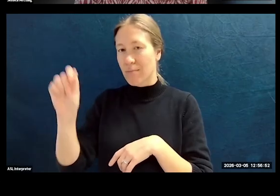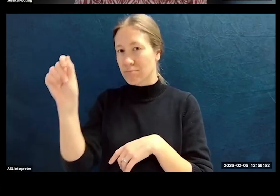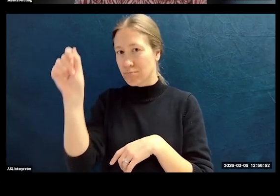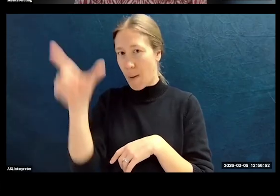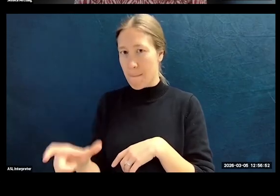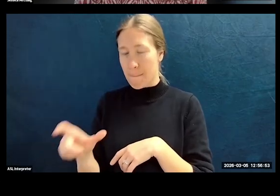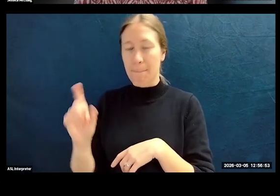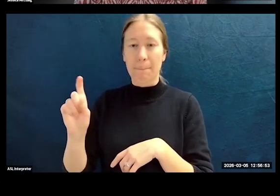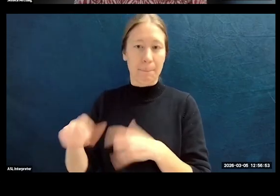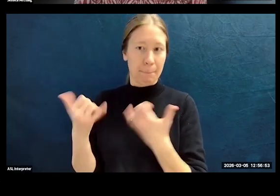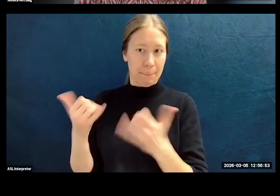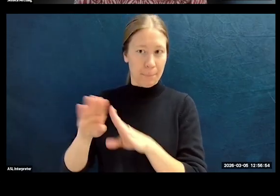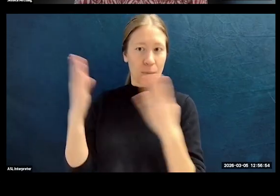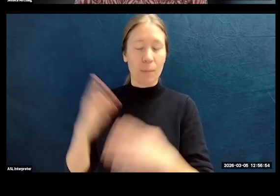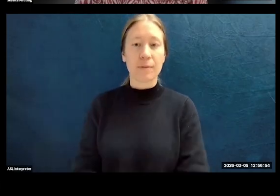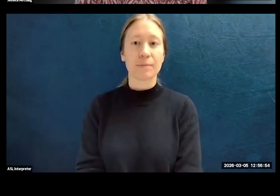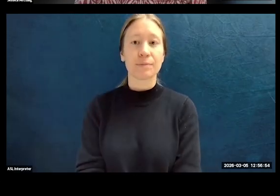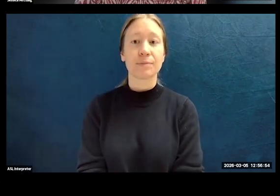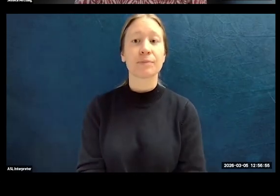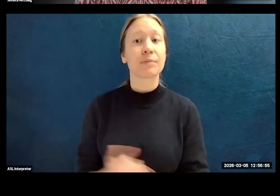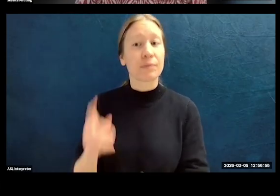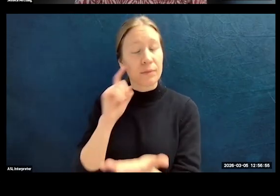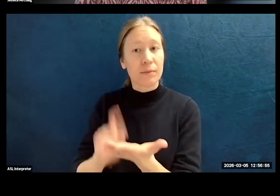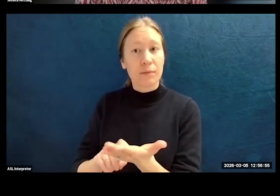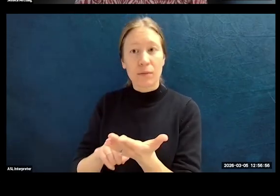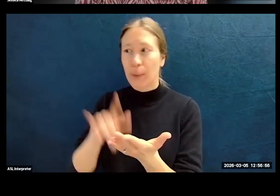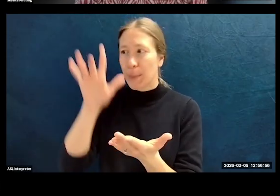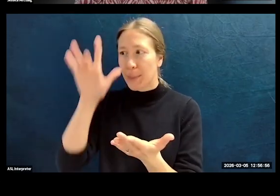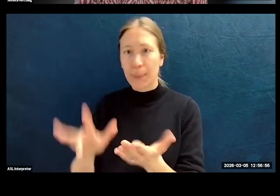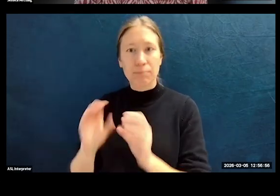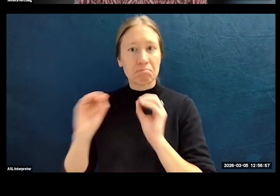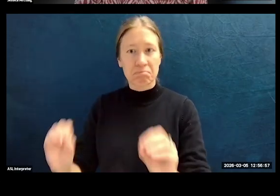As you may notice, this document currently has no tags associated with it.